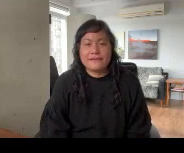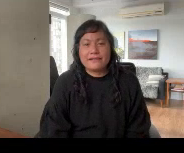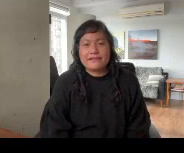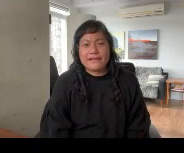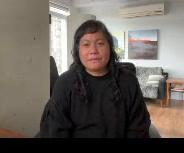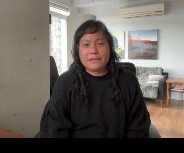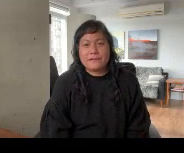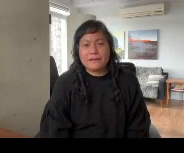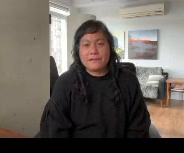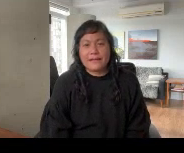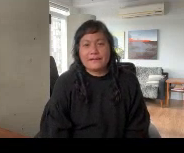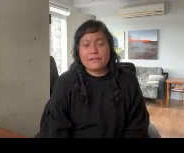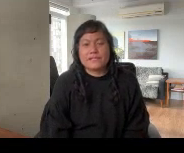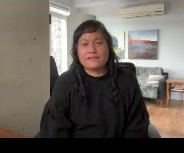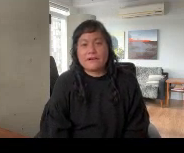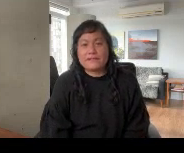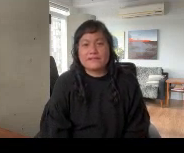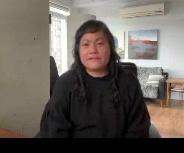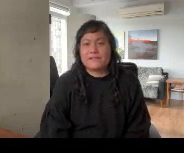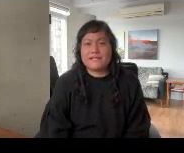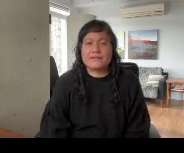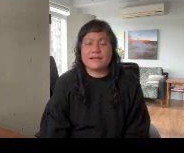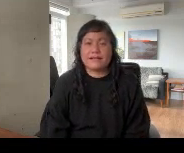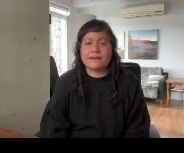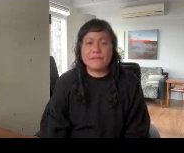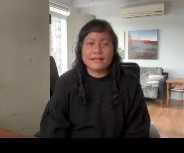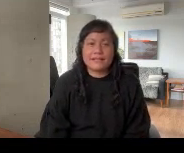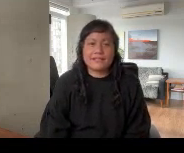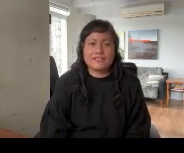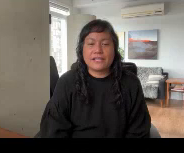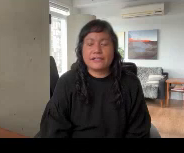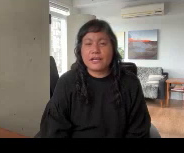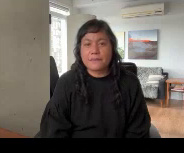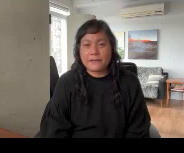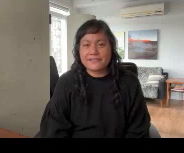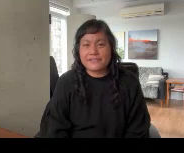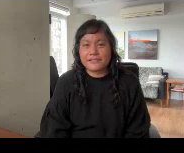This event is taking place on land which has long served as a site of meeting and exchange amongst